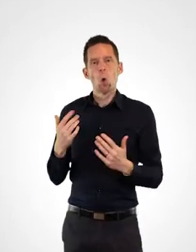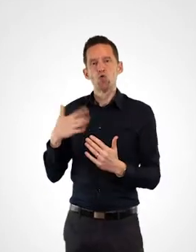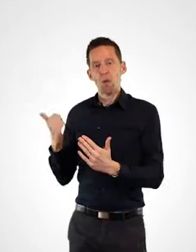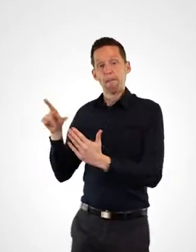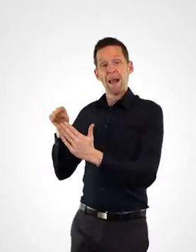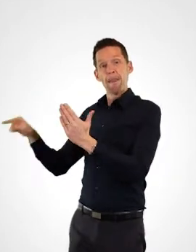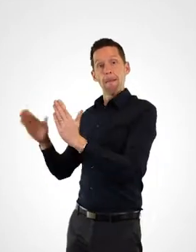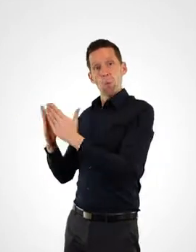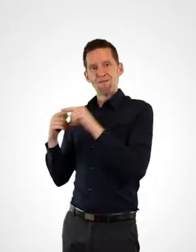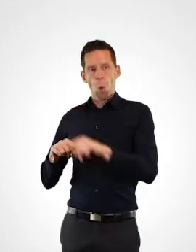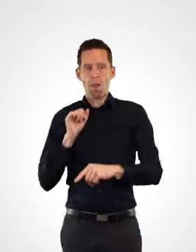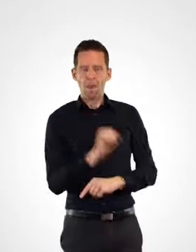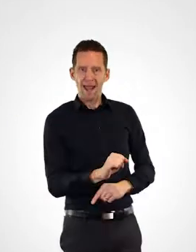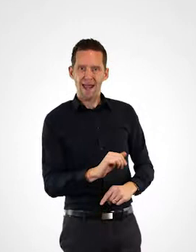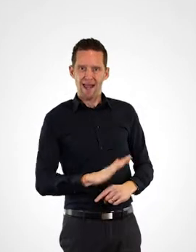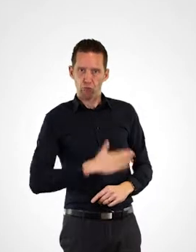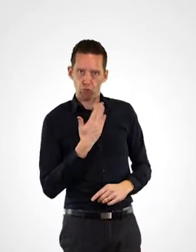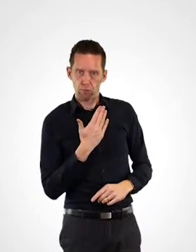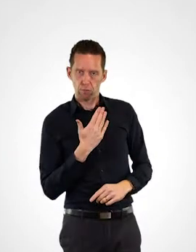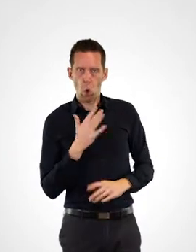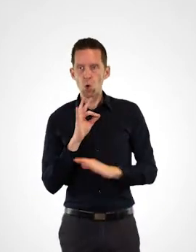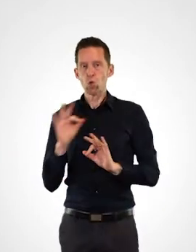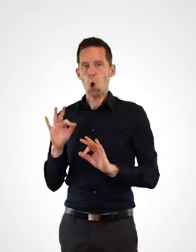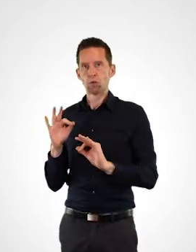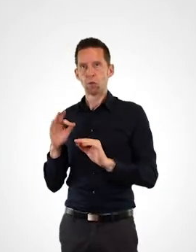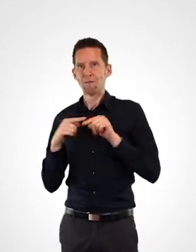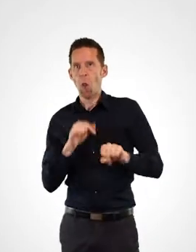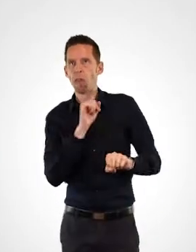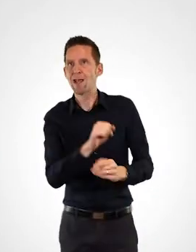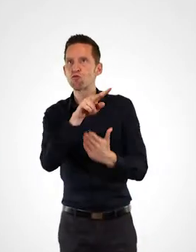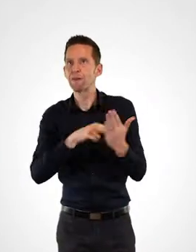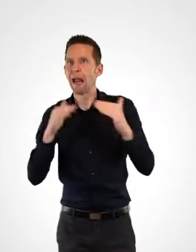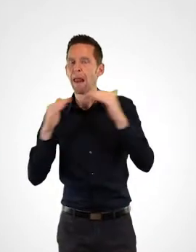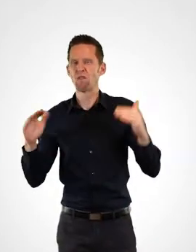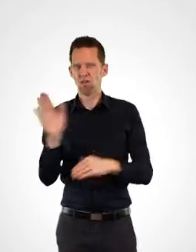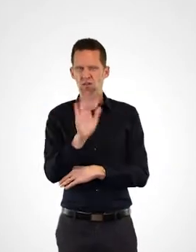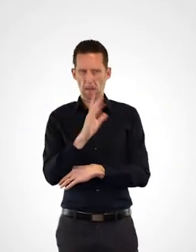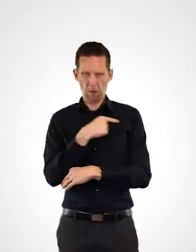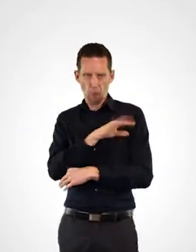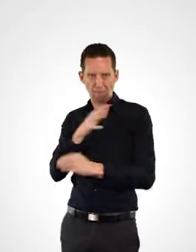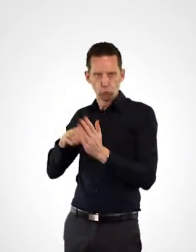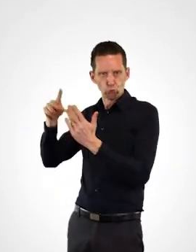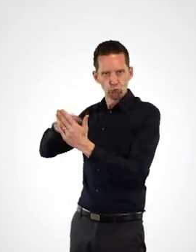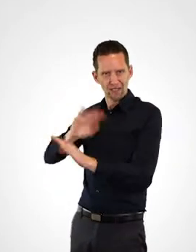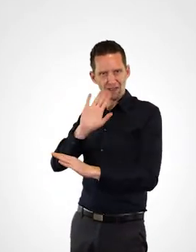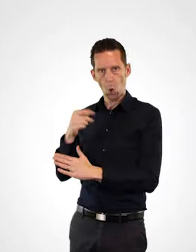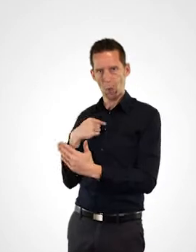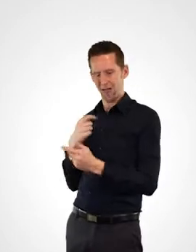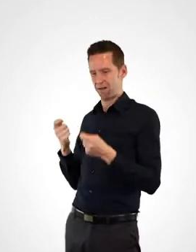at the children's interest level, they are not at the children's reading level, because the children do not have to read them,